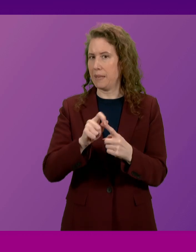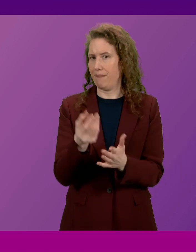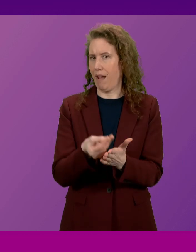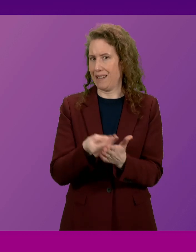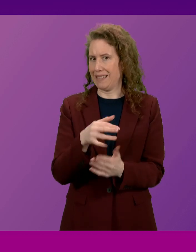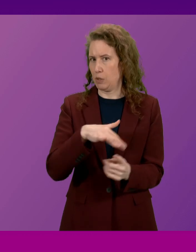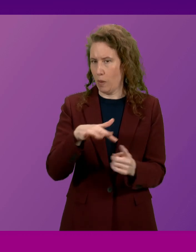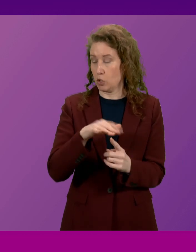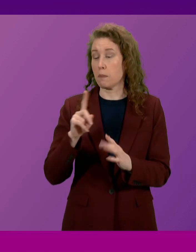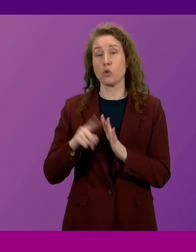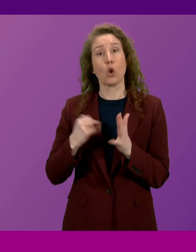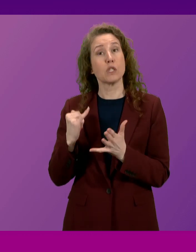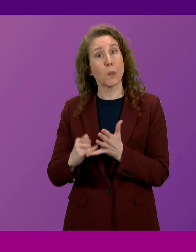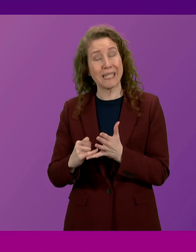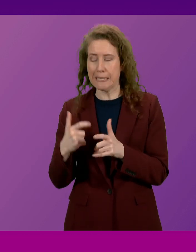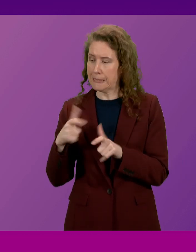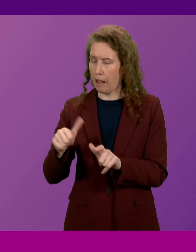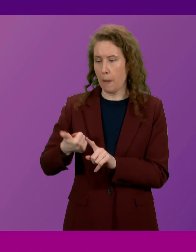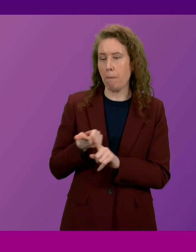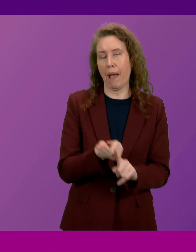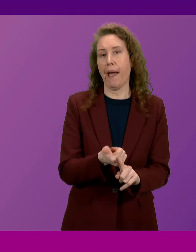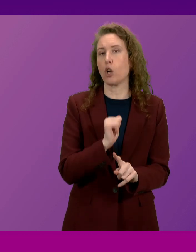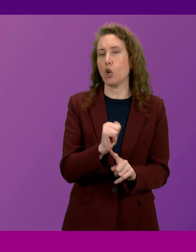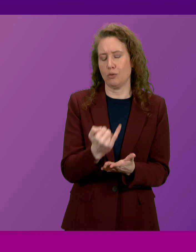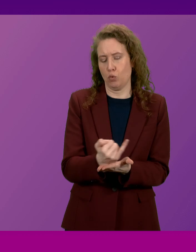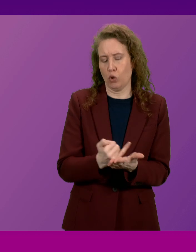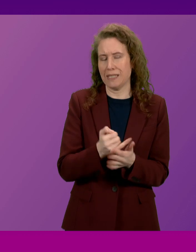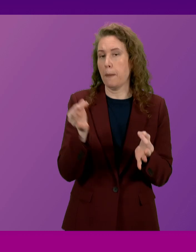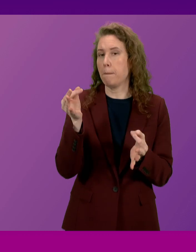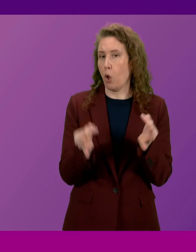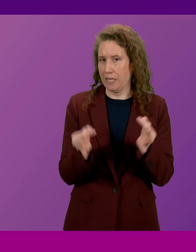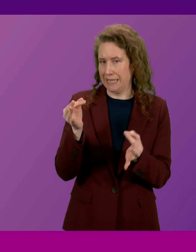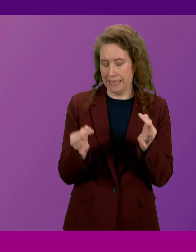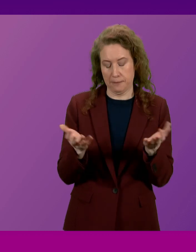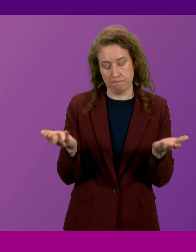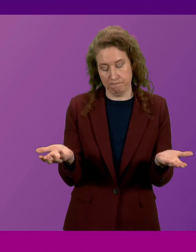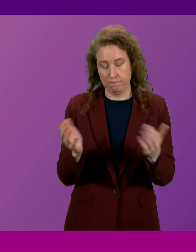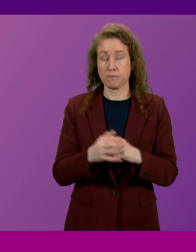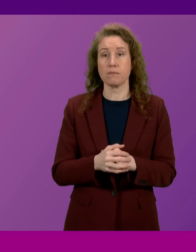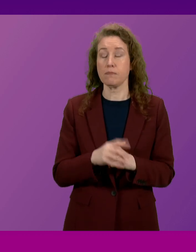while John Swinney still backs her toxic politics to the hilt. Yesterday’s